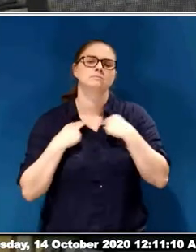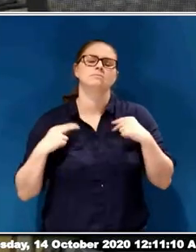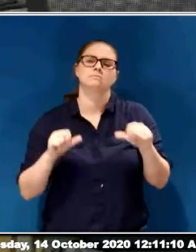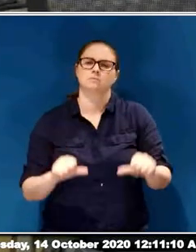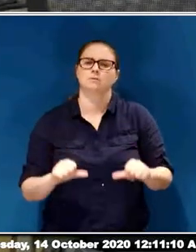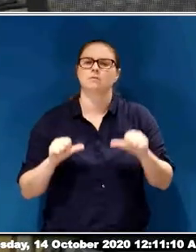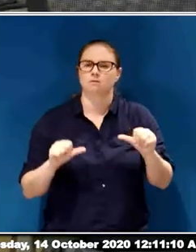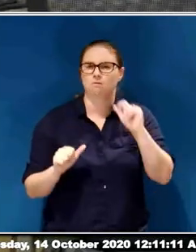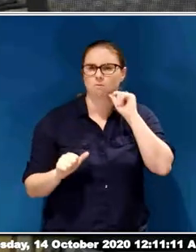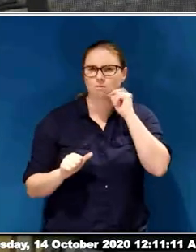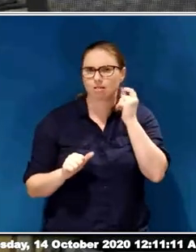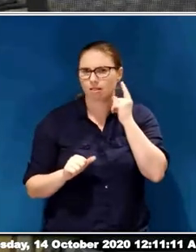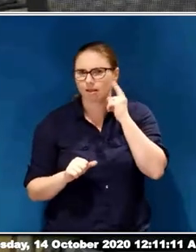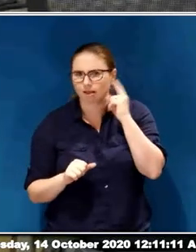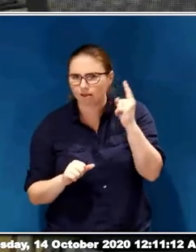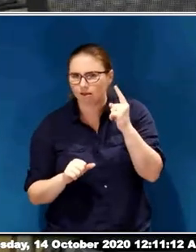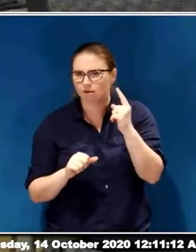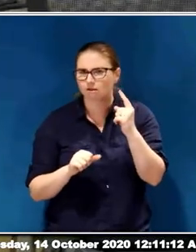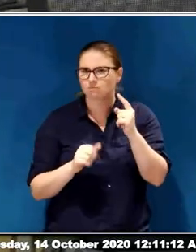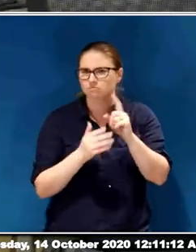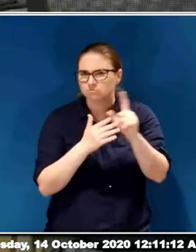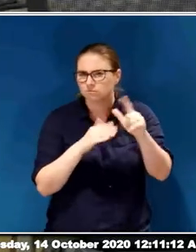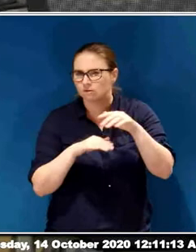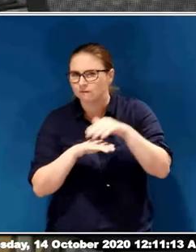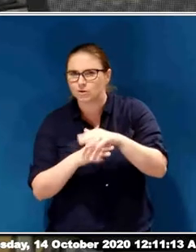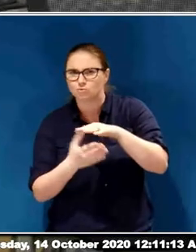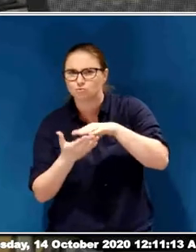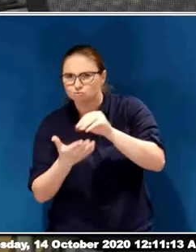Without asking you to comment specifically about any of those, are